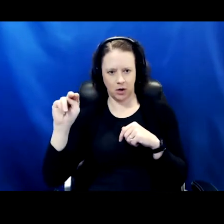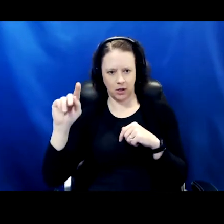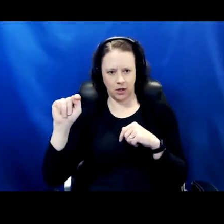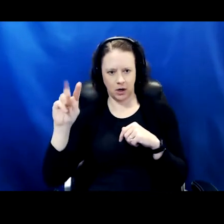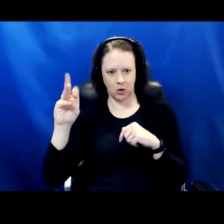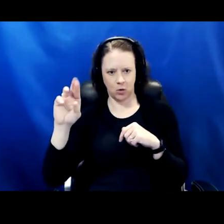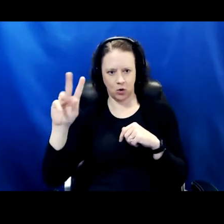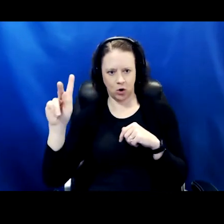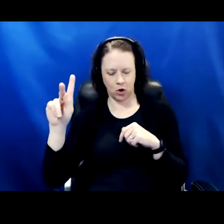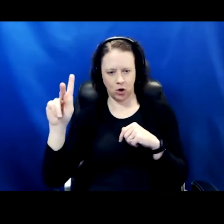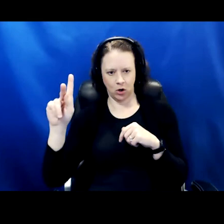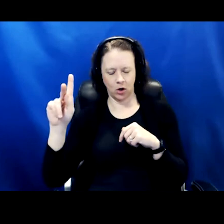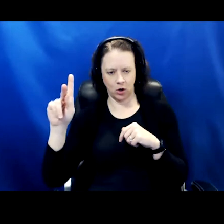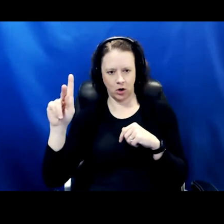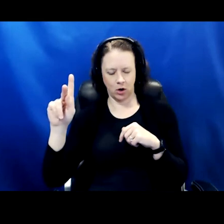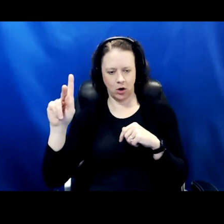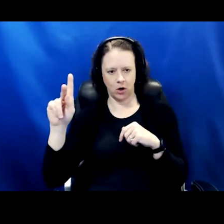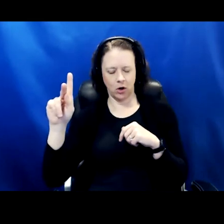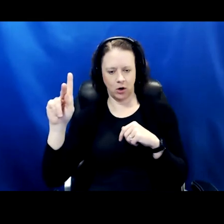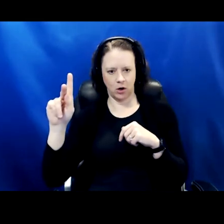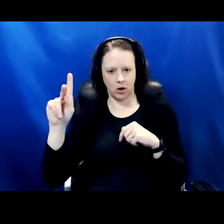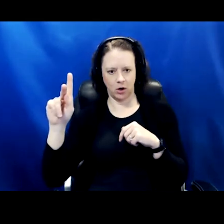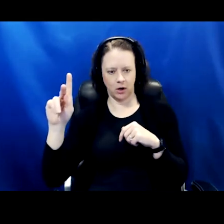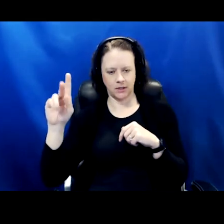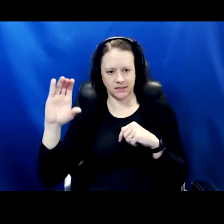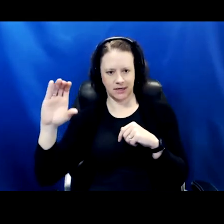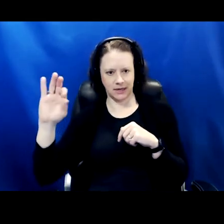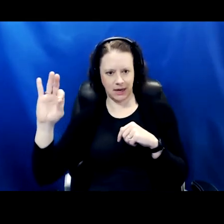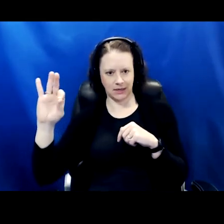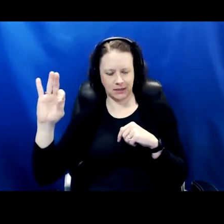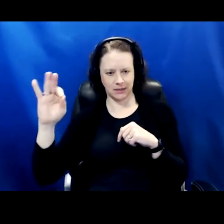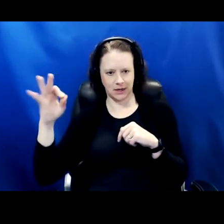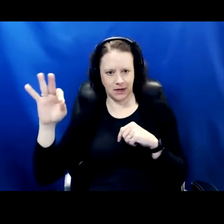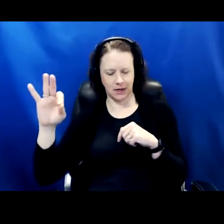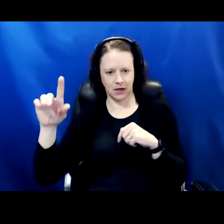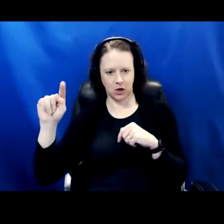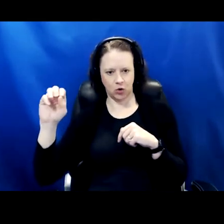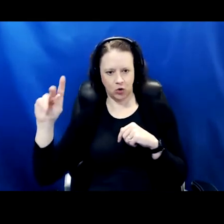all ran together, all lower case. Thank you for that. Can I ask one more question?